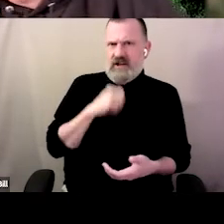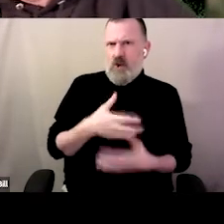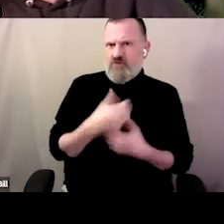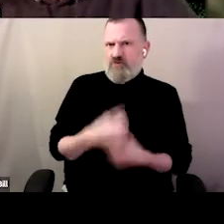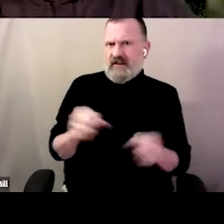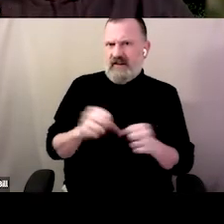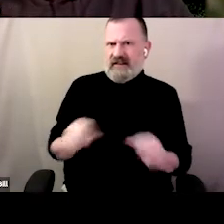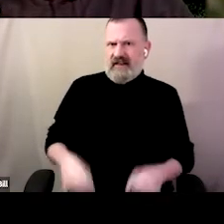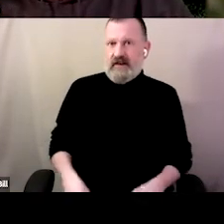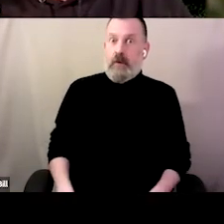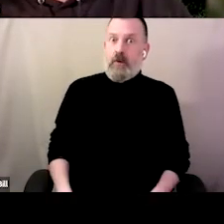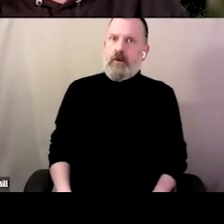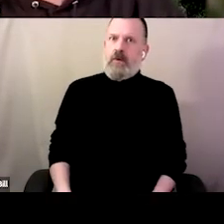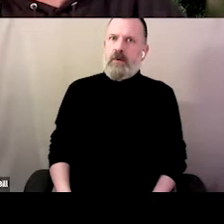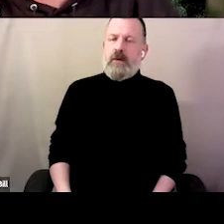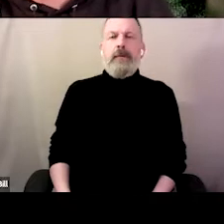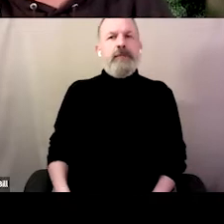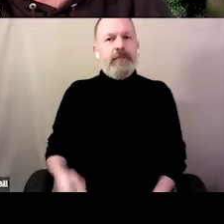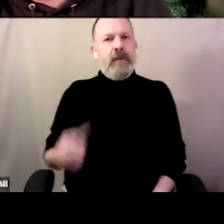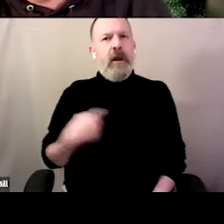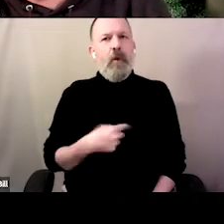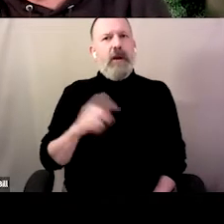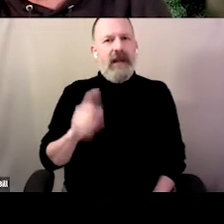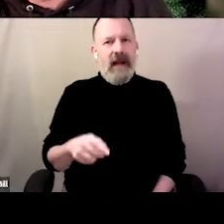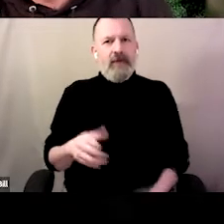I think in a lot of ways. We've got to look at some of these social media outlets. If